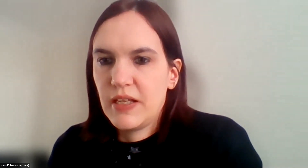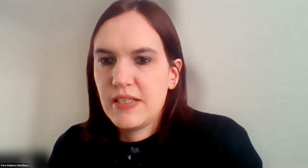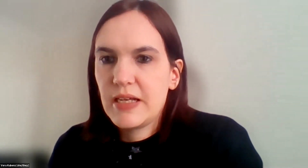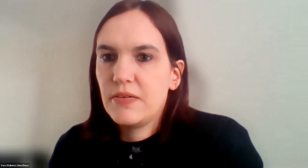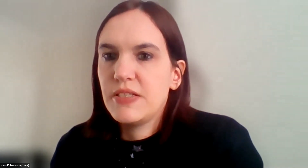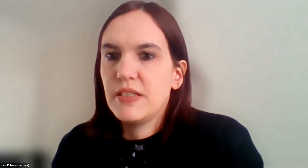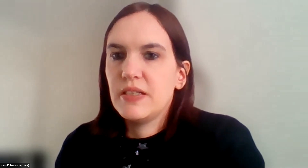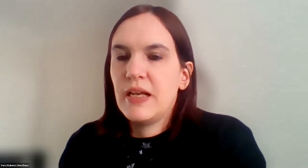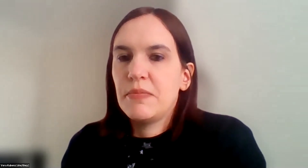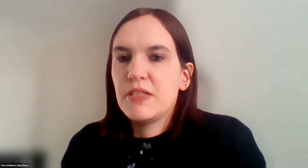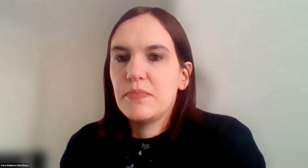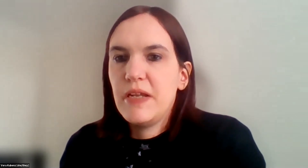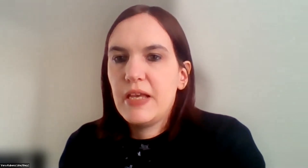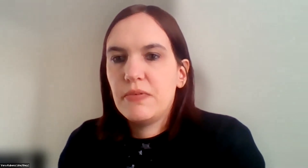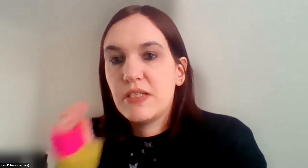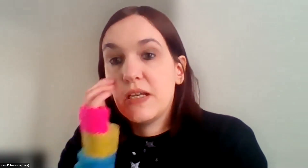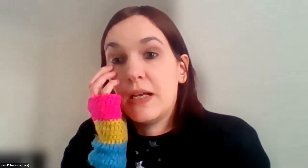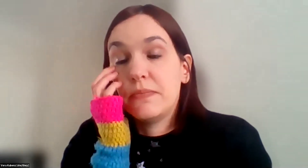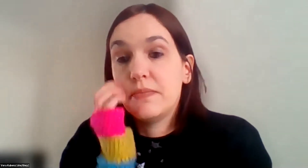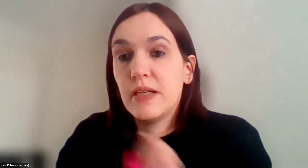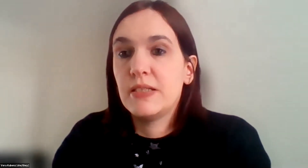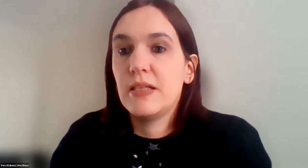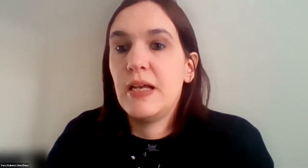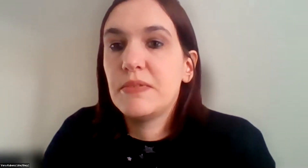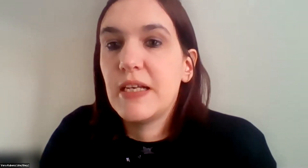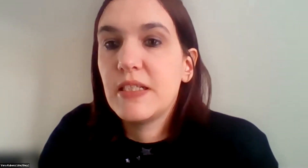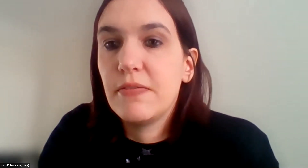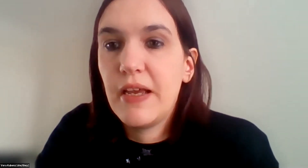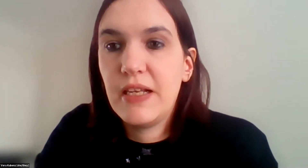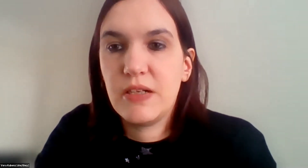So the second question is from Nir, which says "The